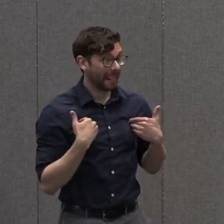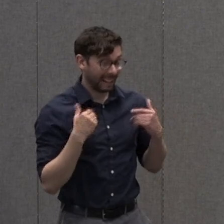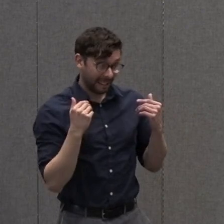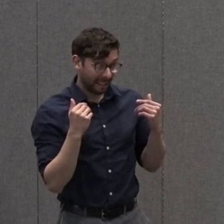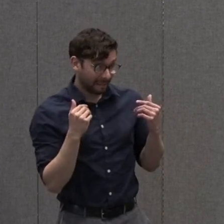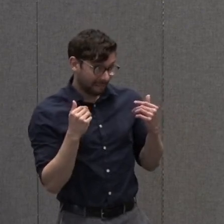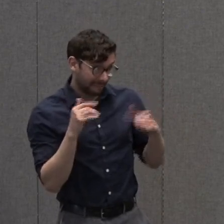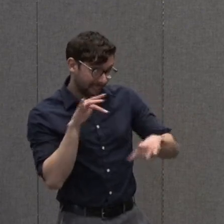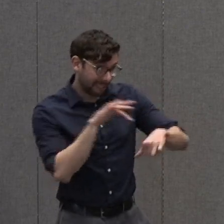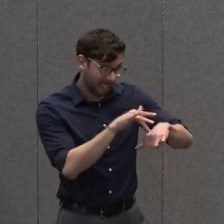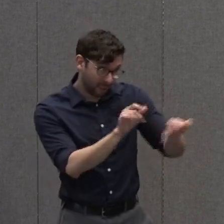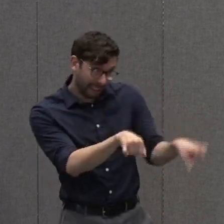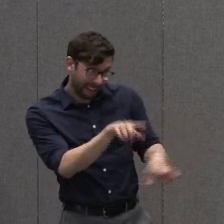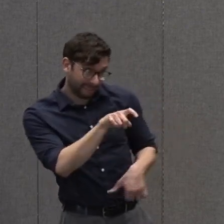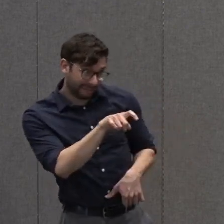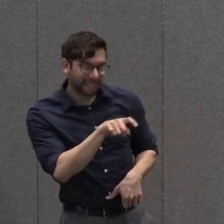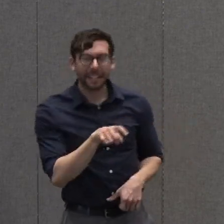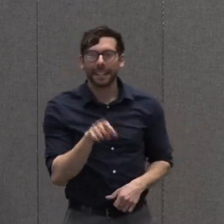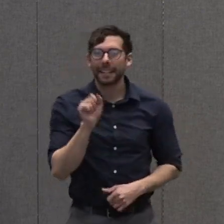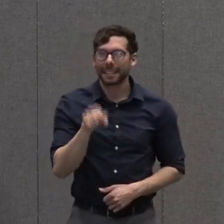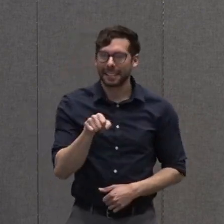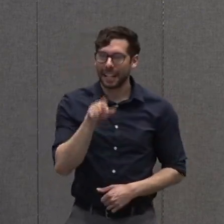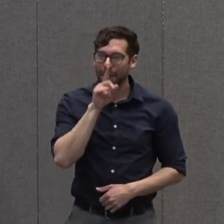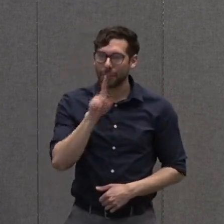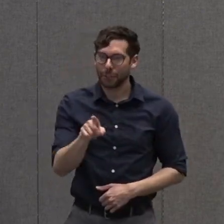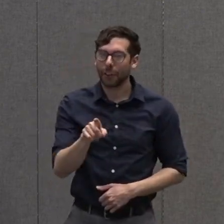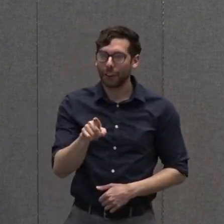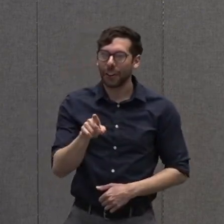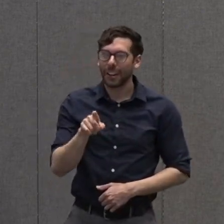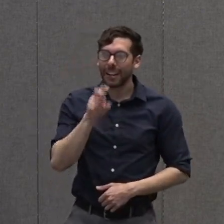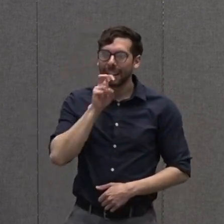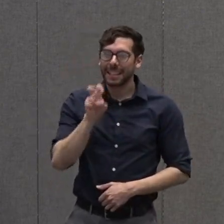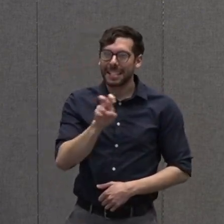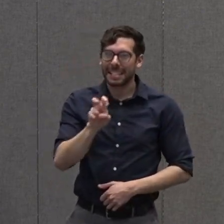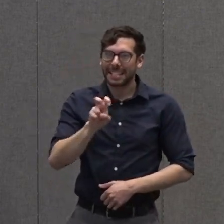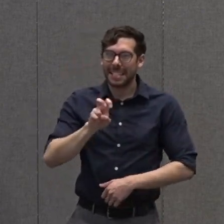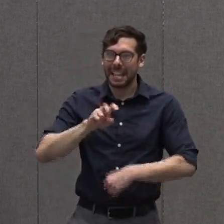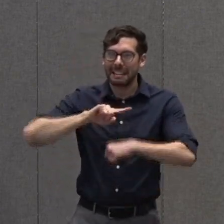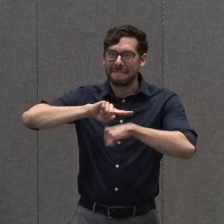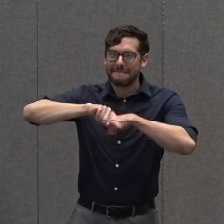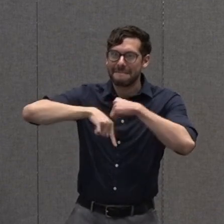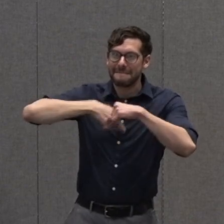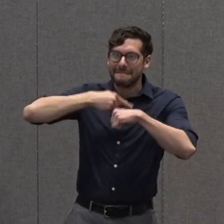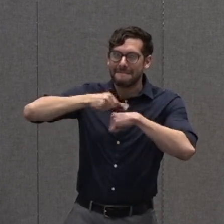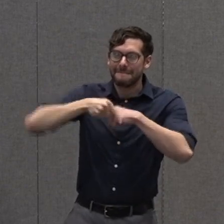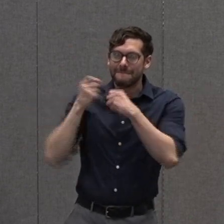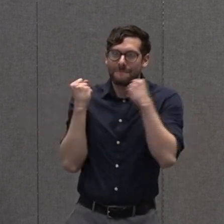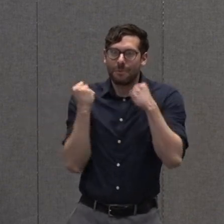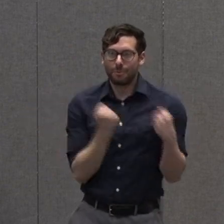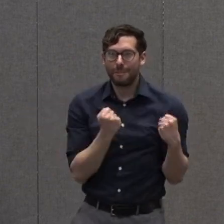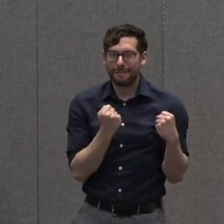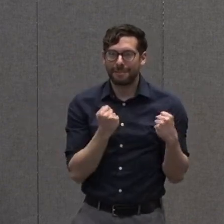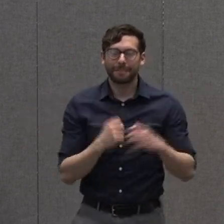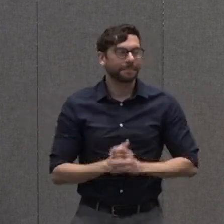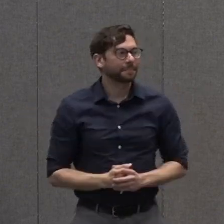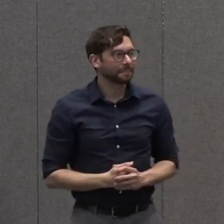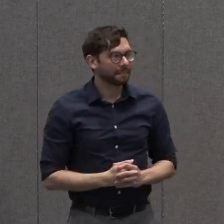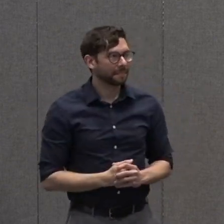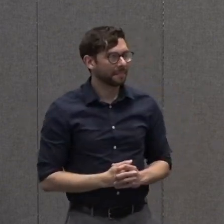Oh sure, he's holding onto me very tight, he knows he's up in the air. And I don't wanna scare him, or anything. He has a really beautiful texture,